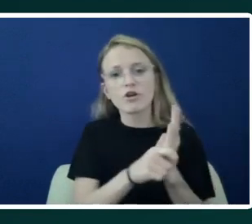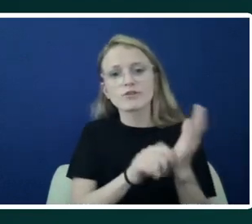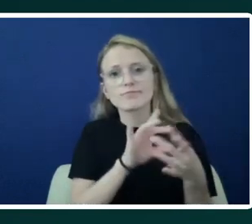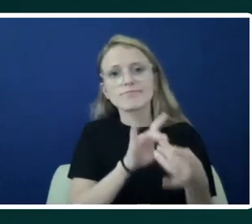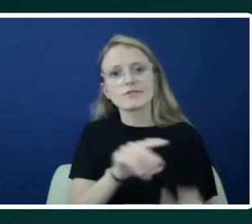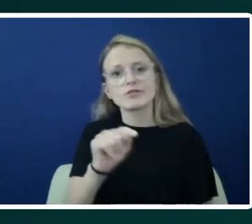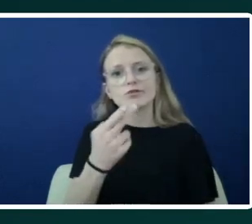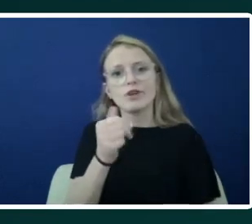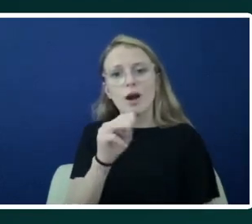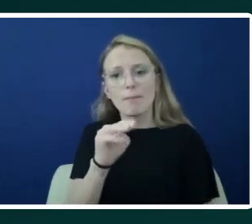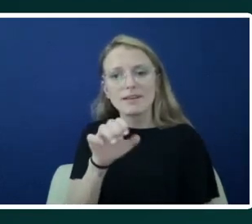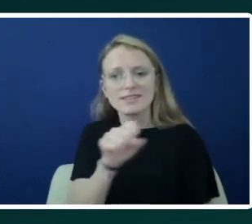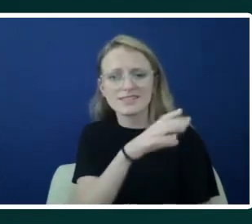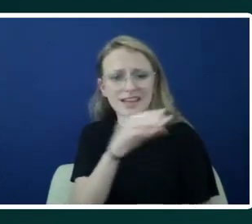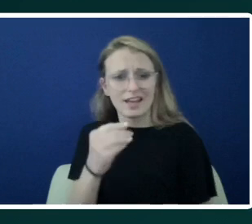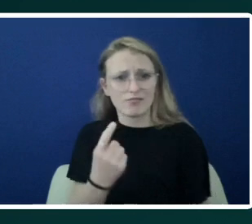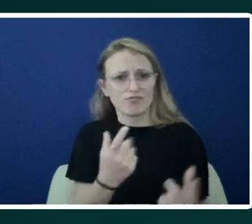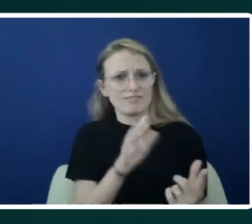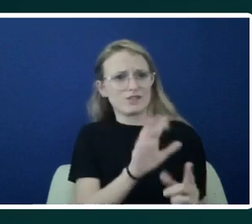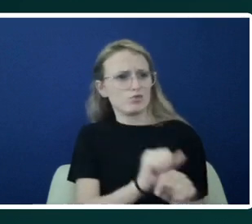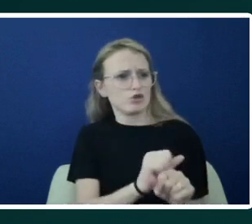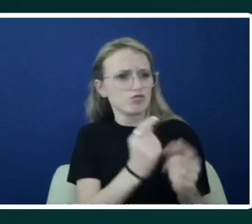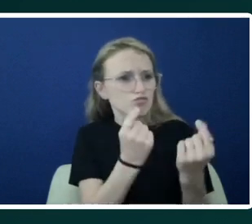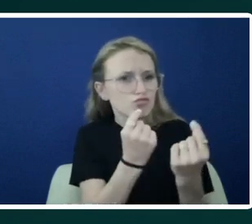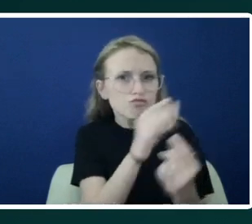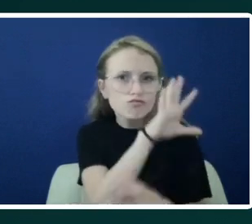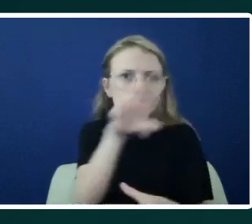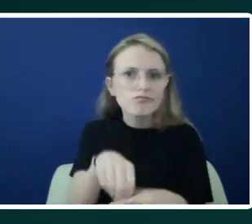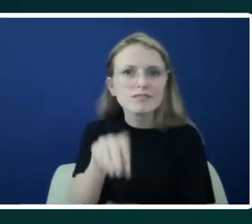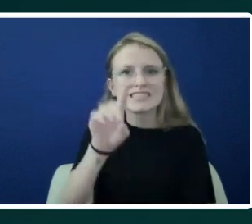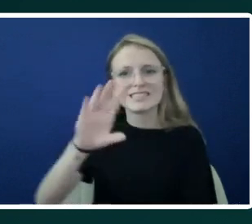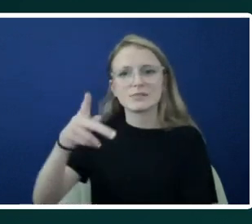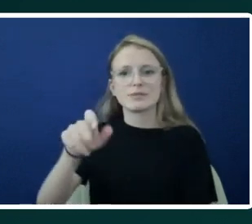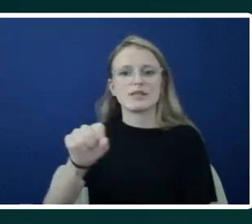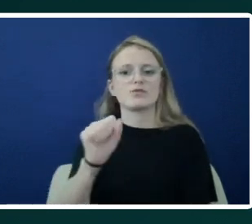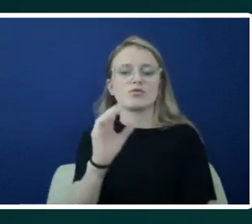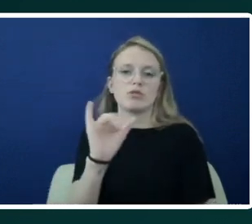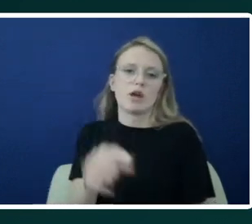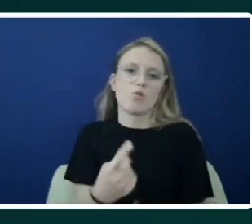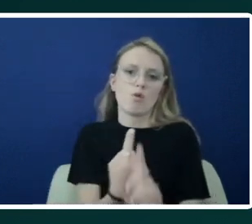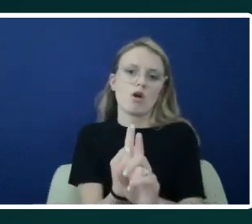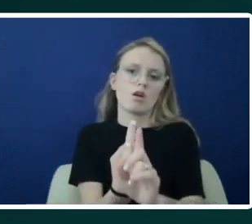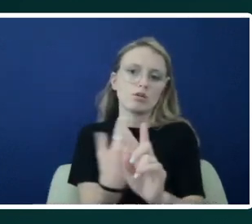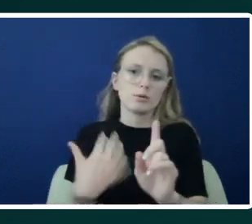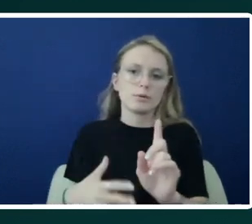was doing in the D.C. Public Schools. So, that was one really helpful source, was newspapers.